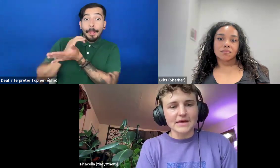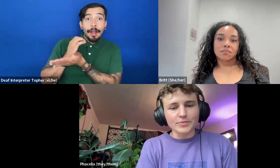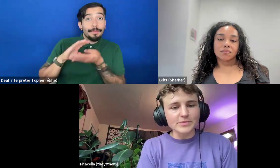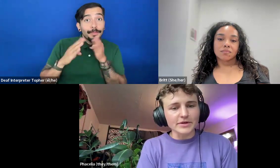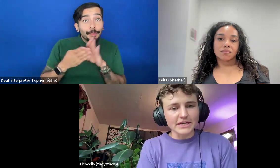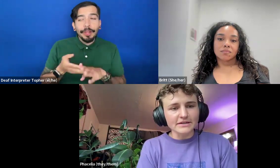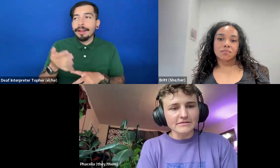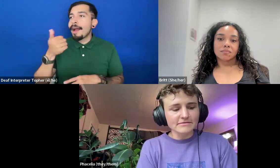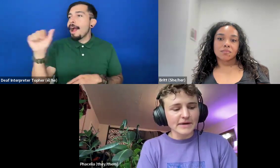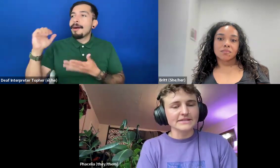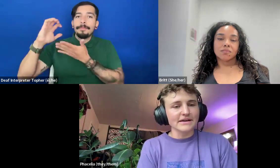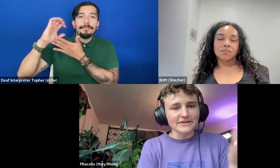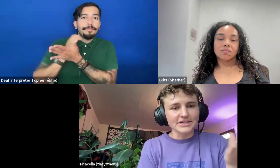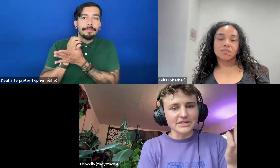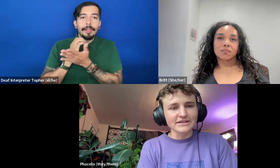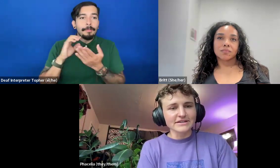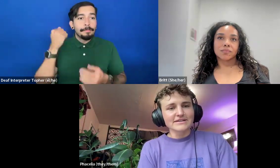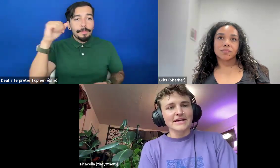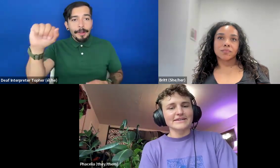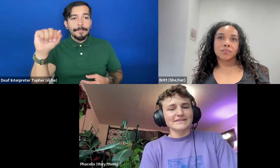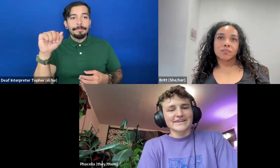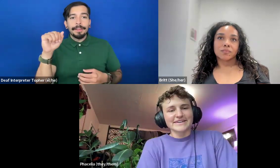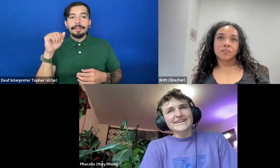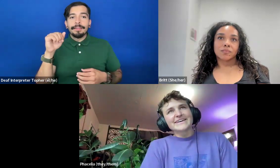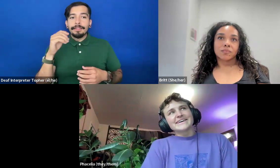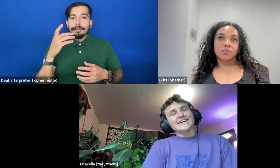Has disabled people in it by definition. Like, (chuckles)